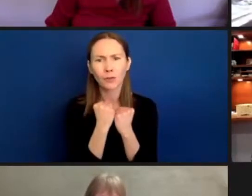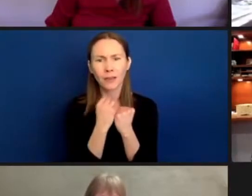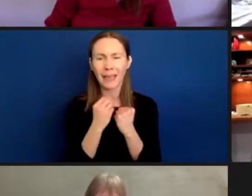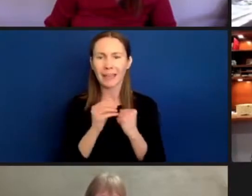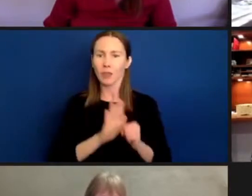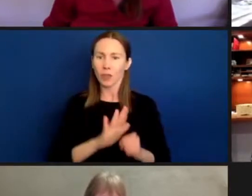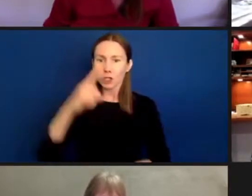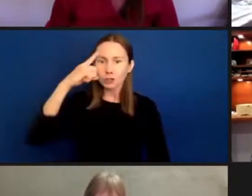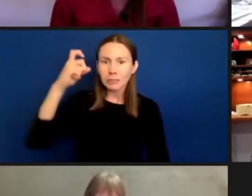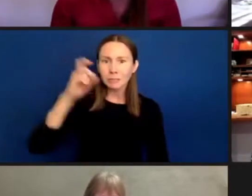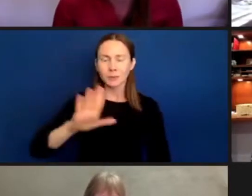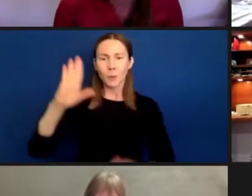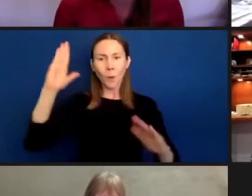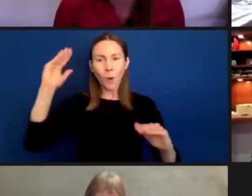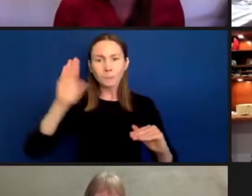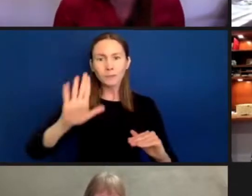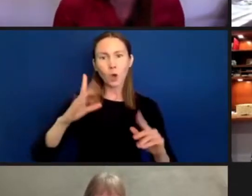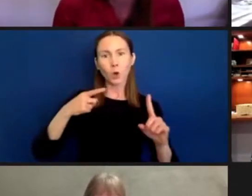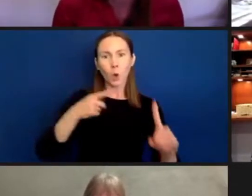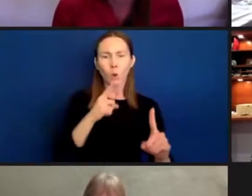and goals are worthy of pursuing.